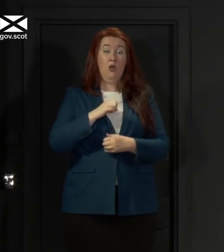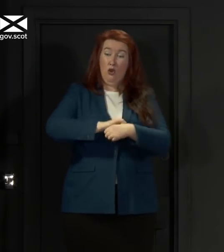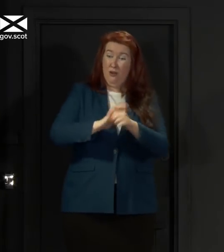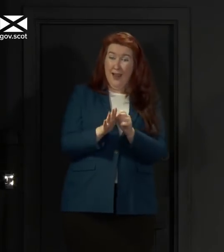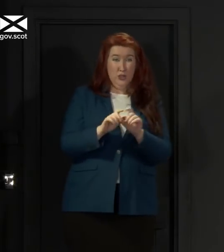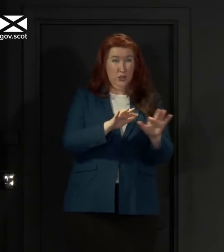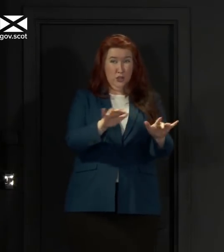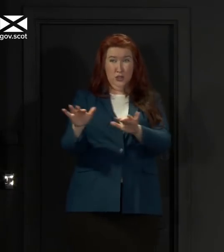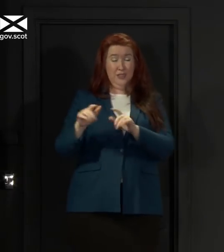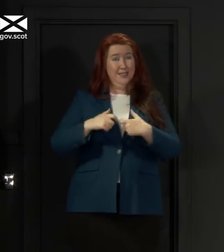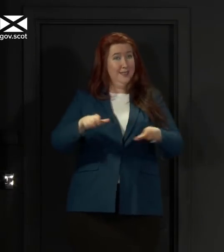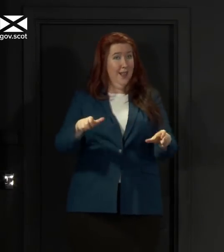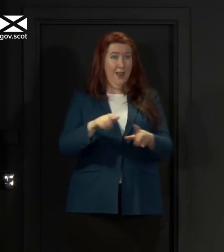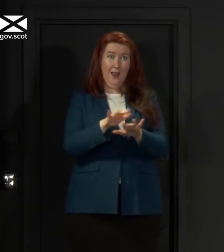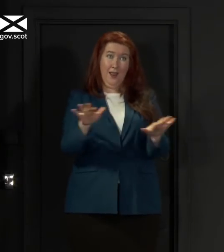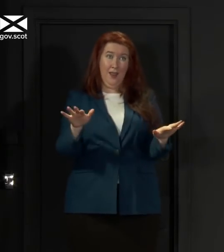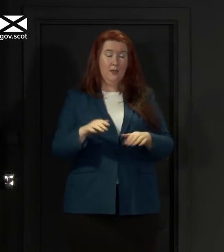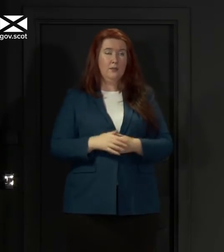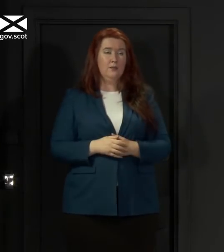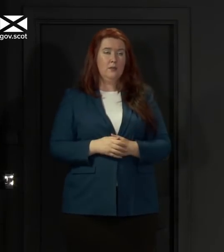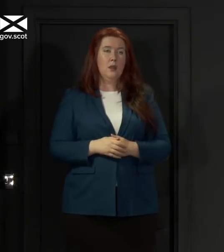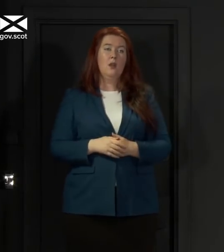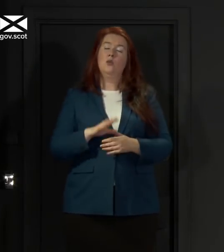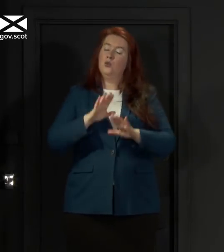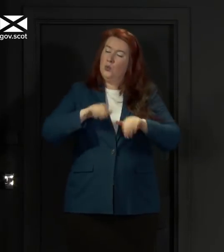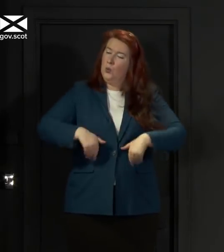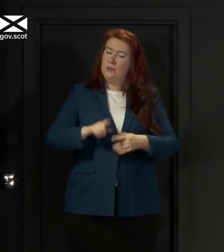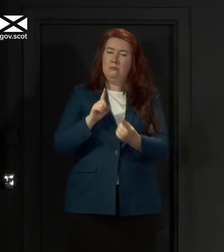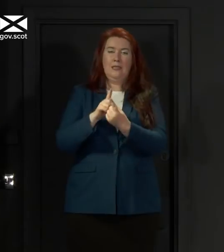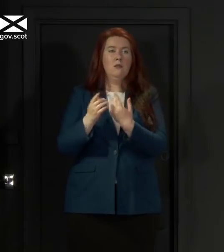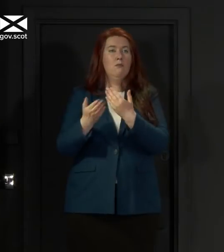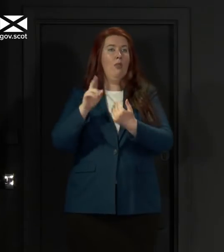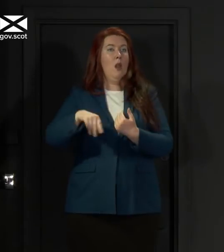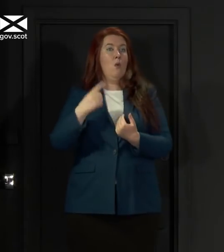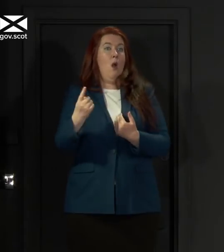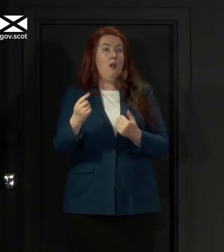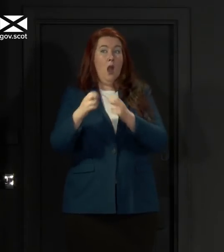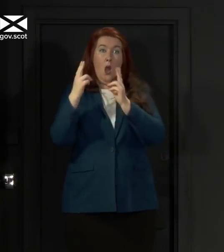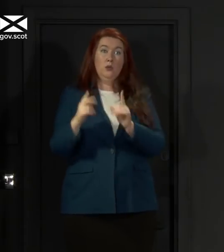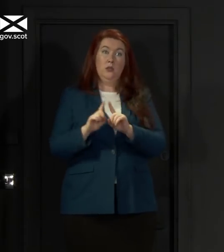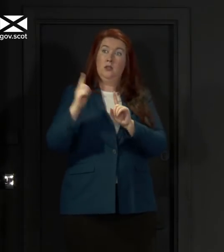Don't meet with more than one other household at a time, don't meet more than one a day